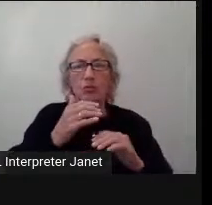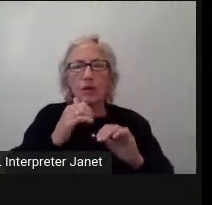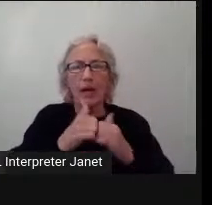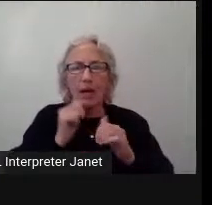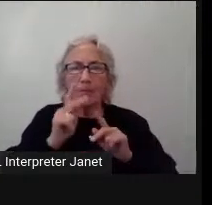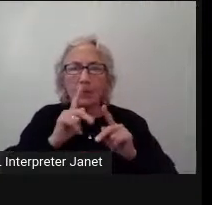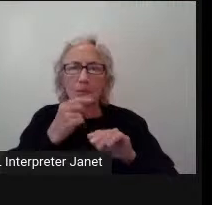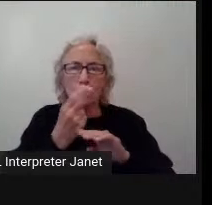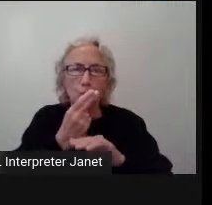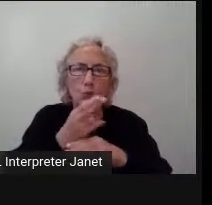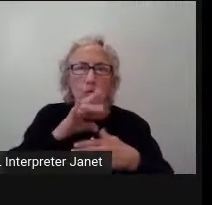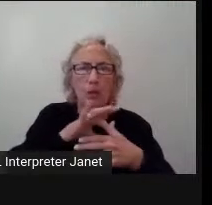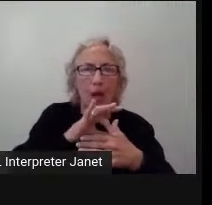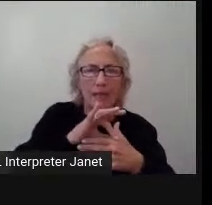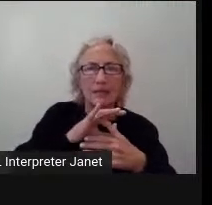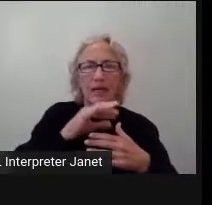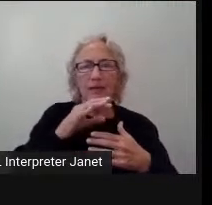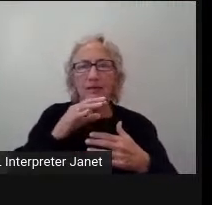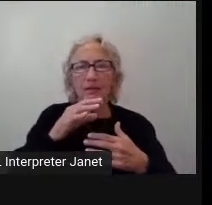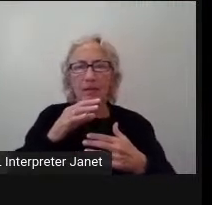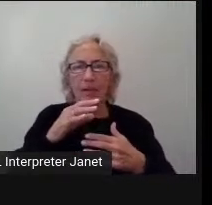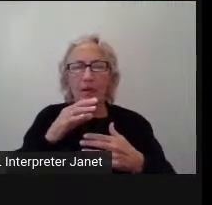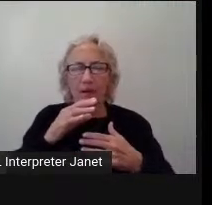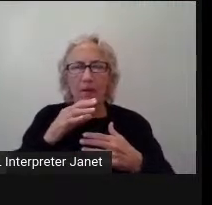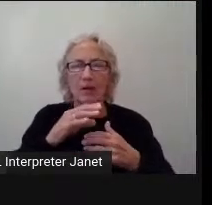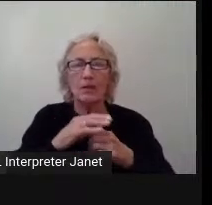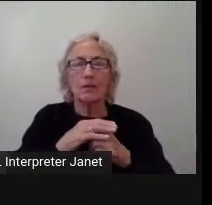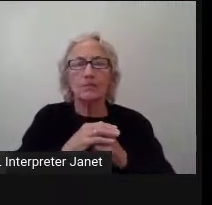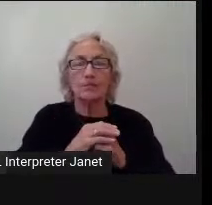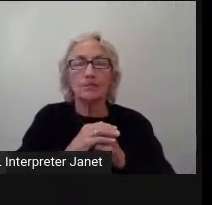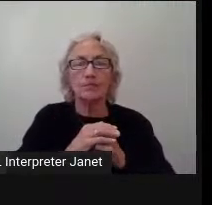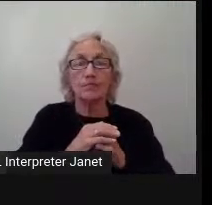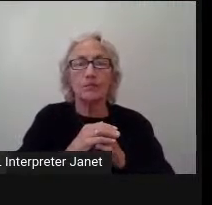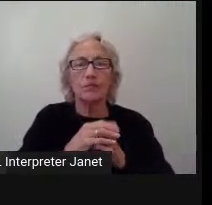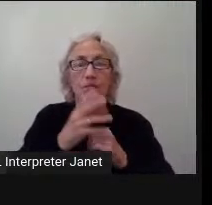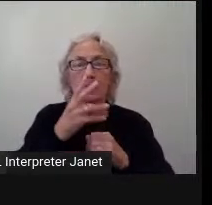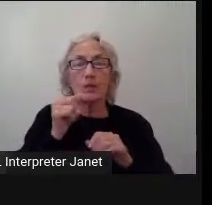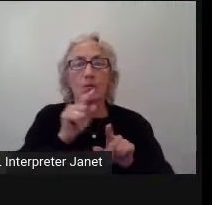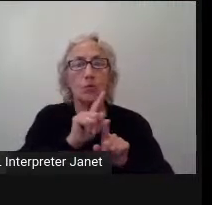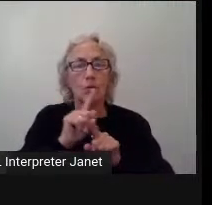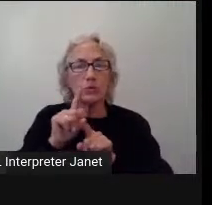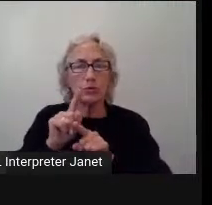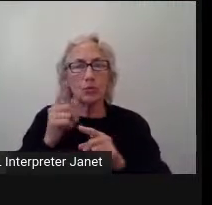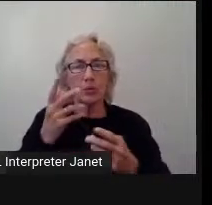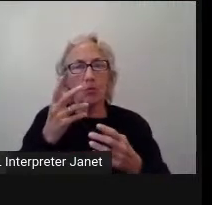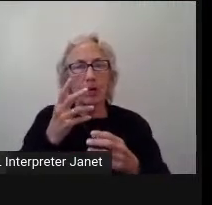accessible, we want to keep doing improvements in the way people create content in Joomla.